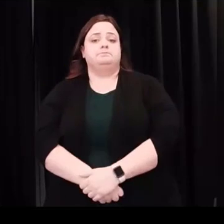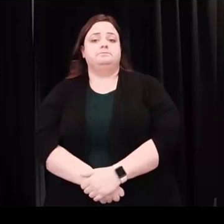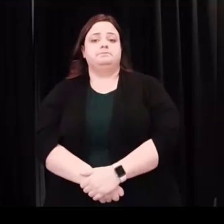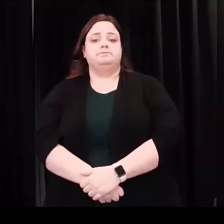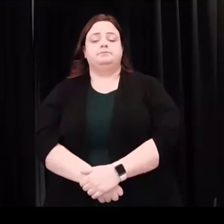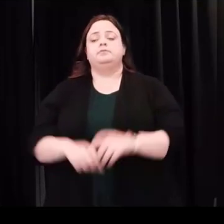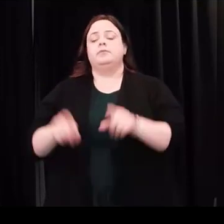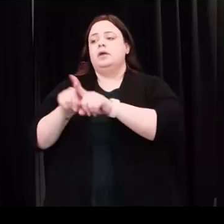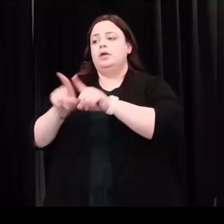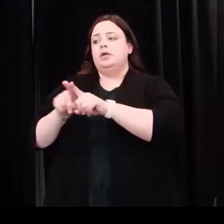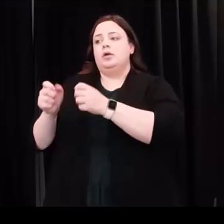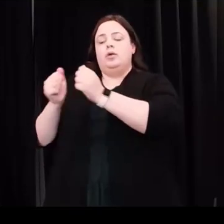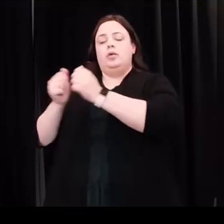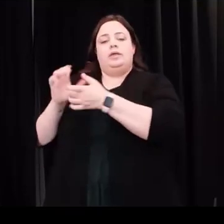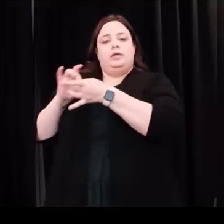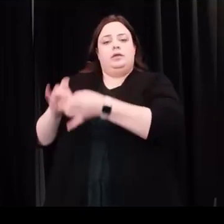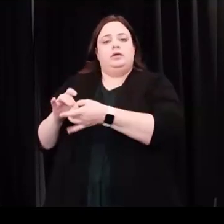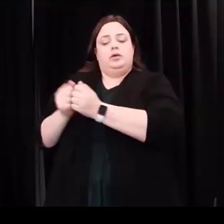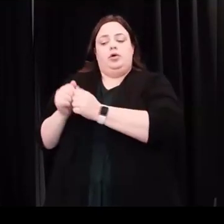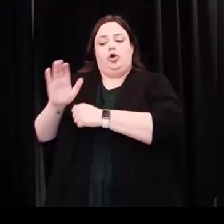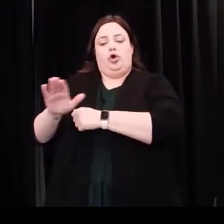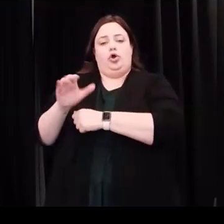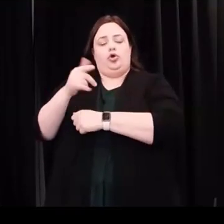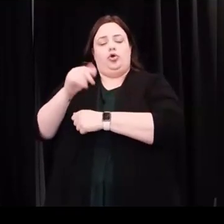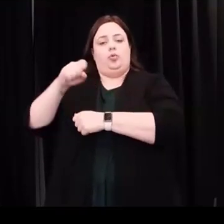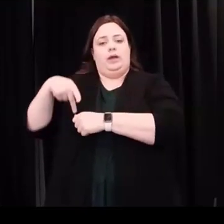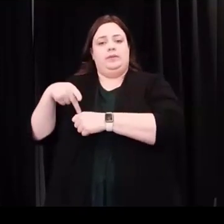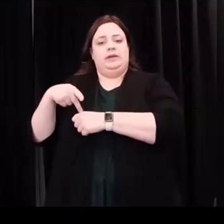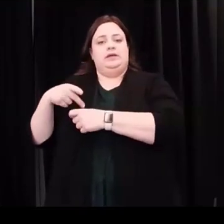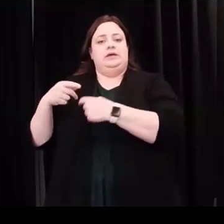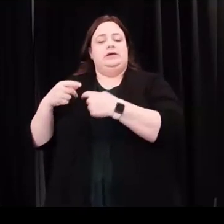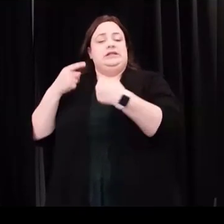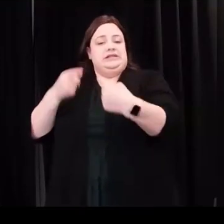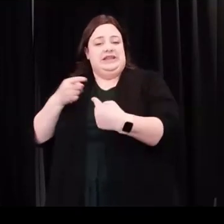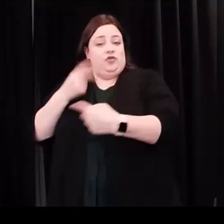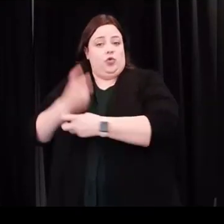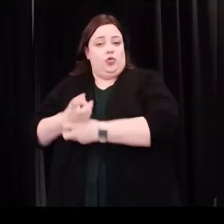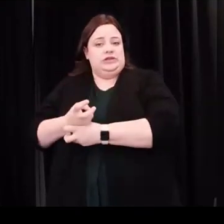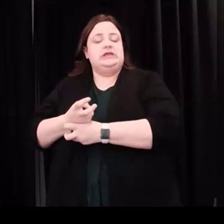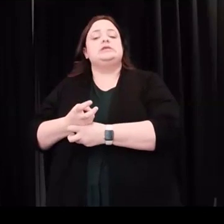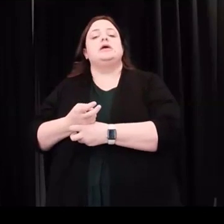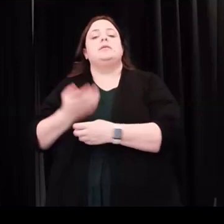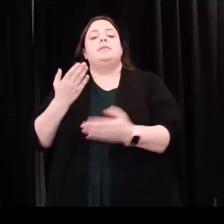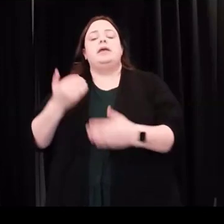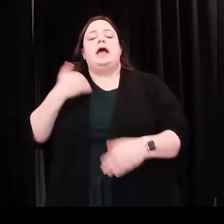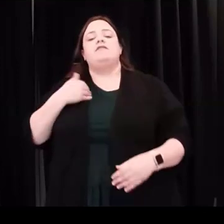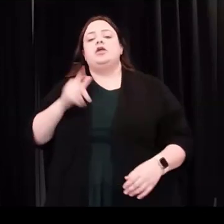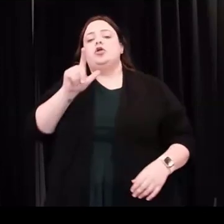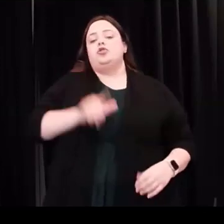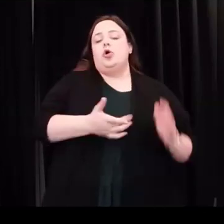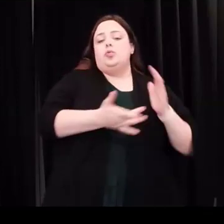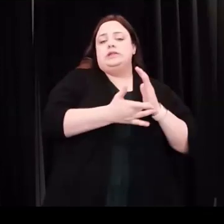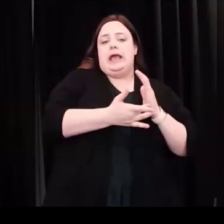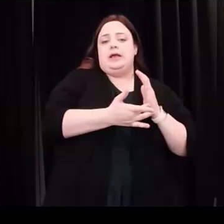Also when it comes to her grip difficulties, maybe having some low-tech options. So an